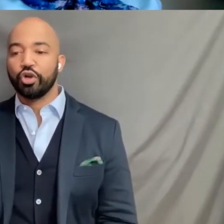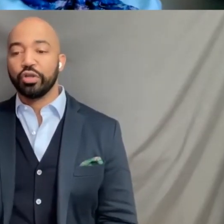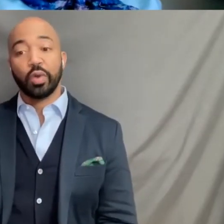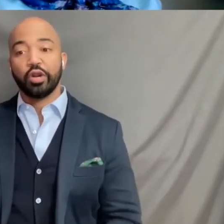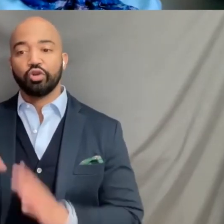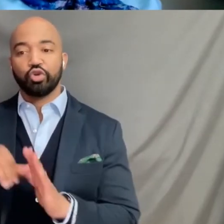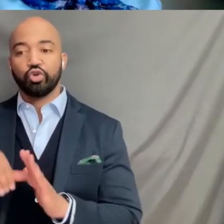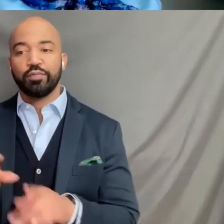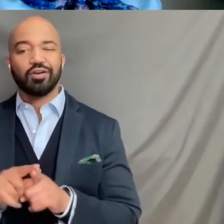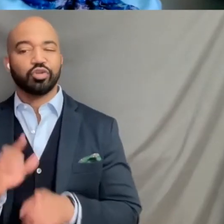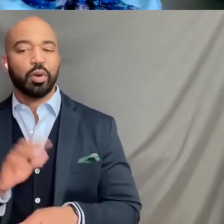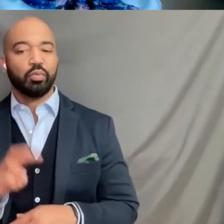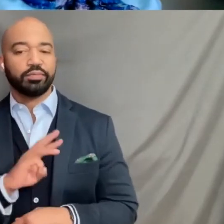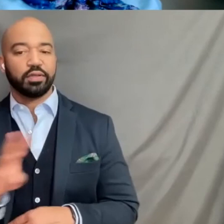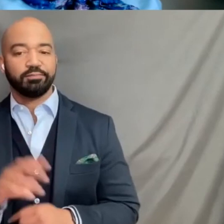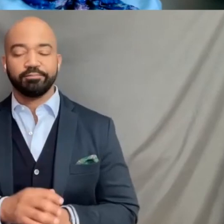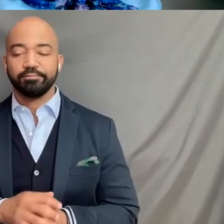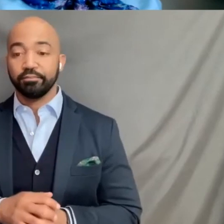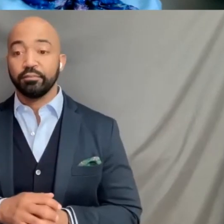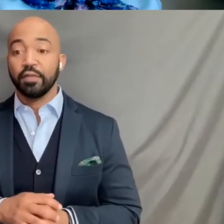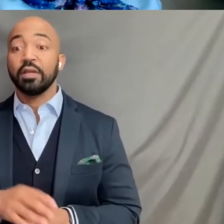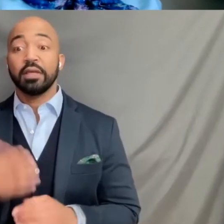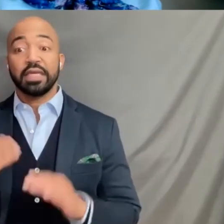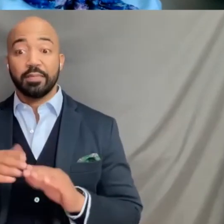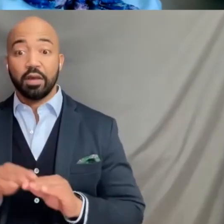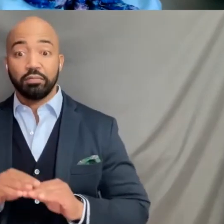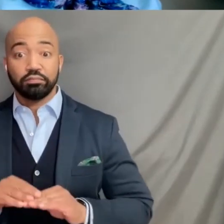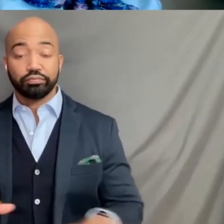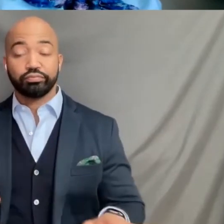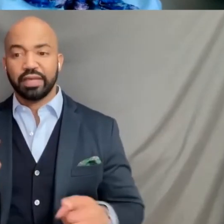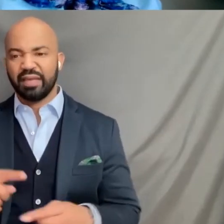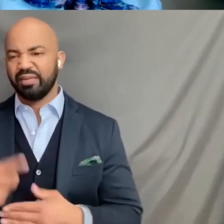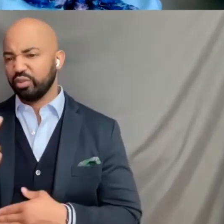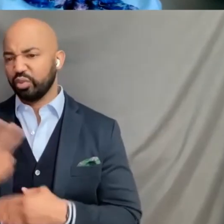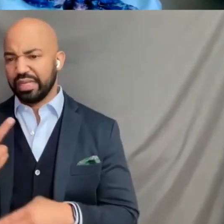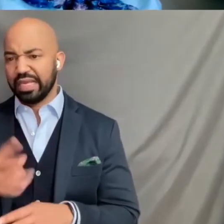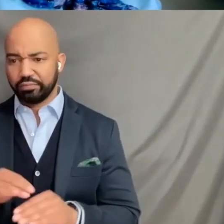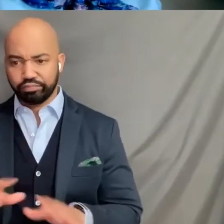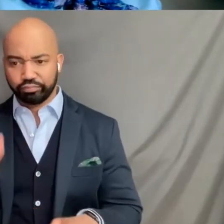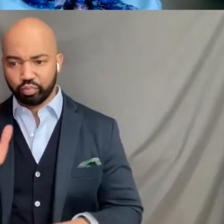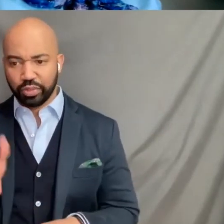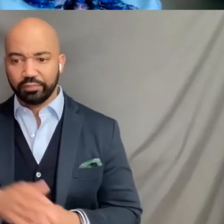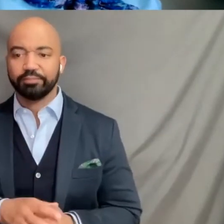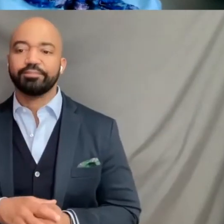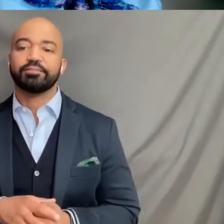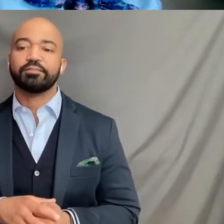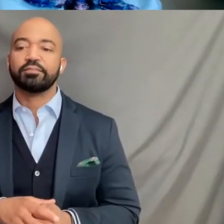and then the followup email to this which will come out in two days, we will compile that list of resources